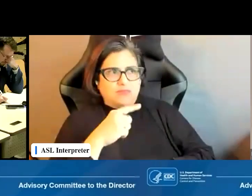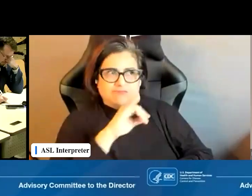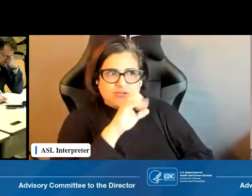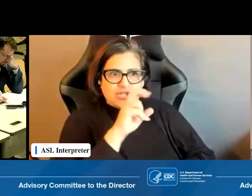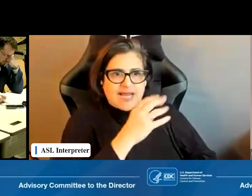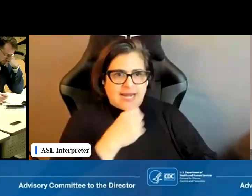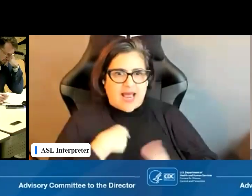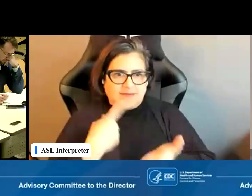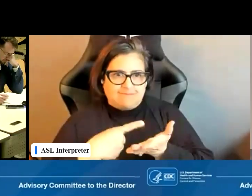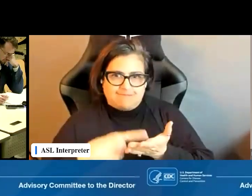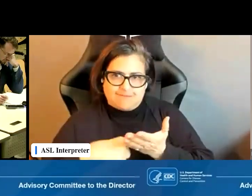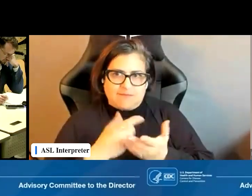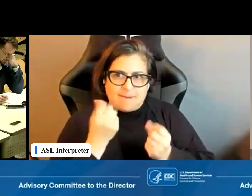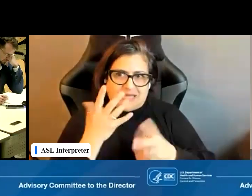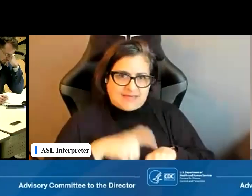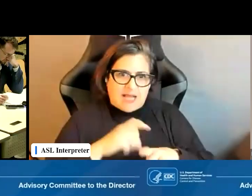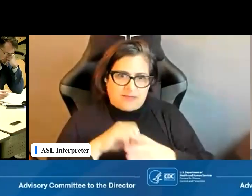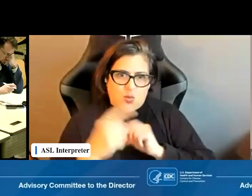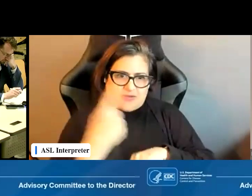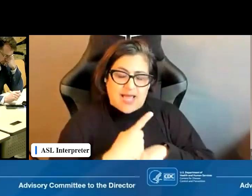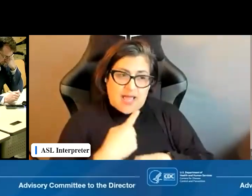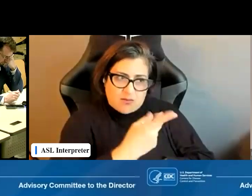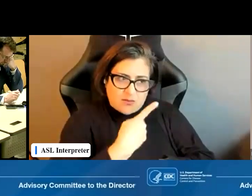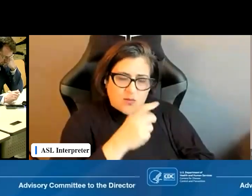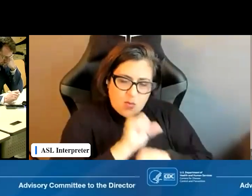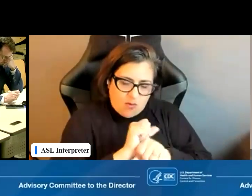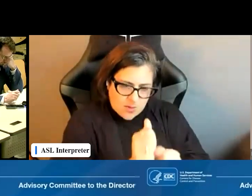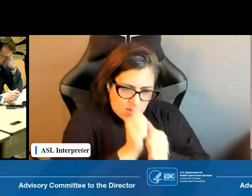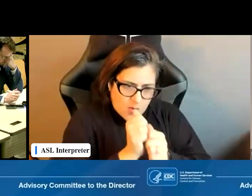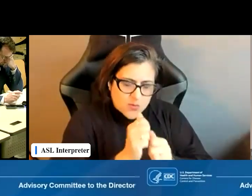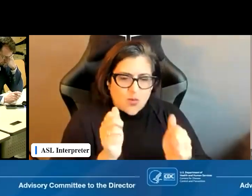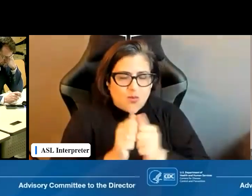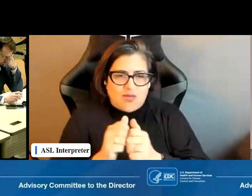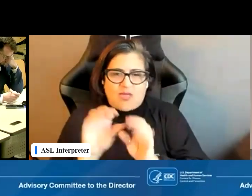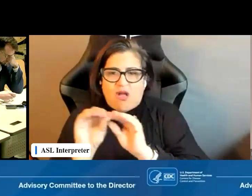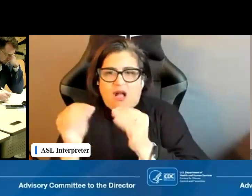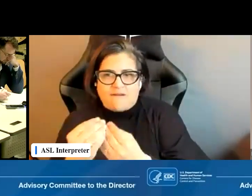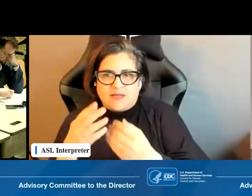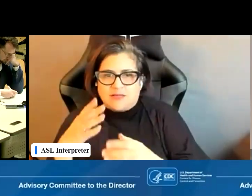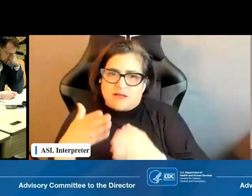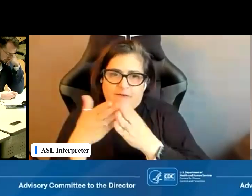And we work very close with the Office of Public Health Data, Surveillance and Technology team,